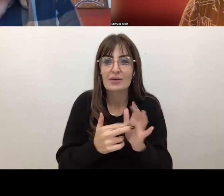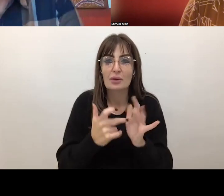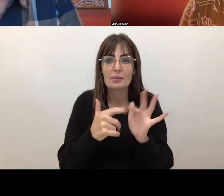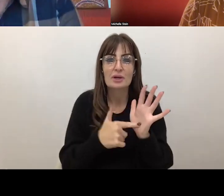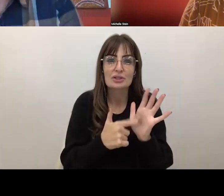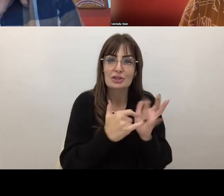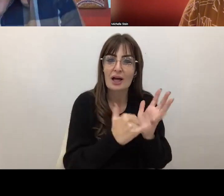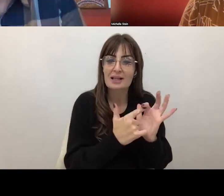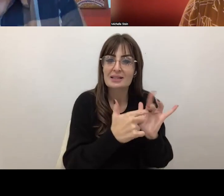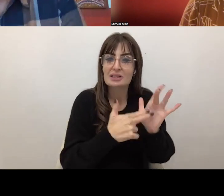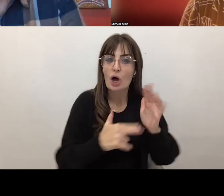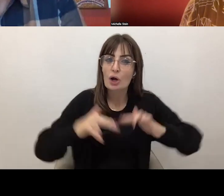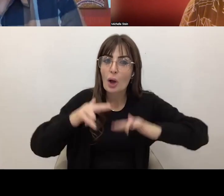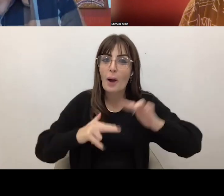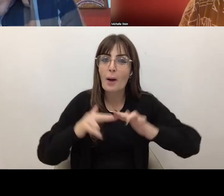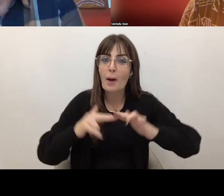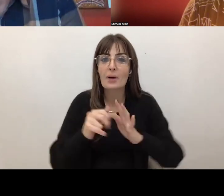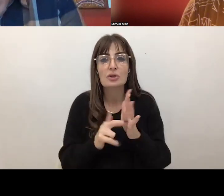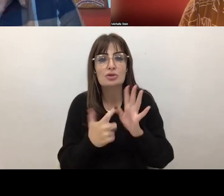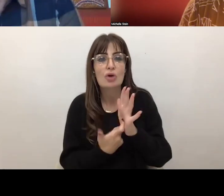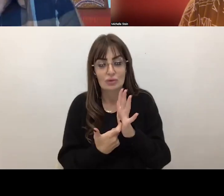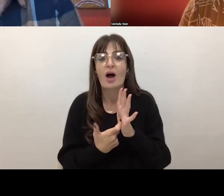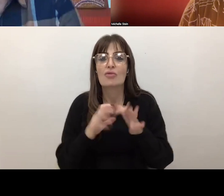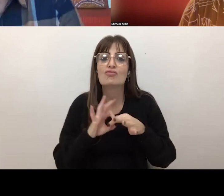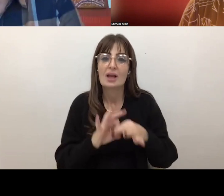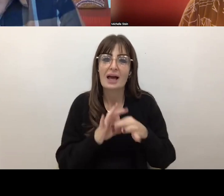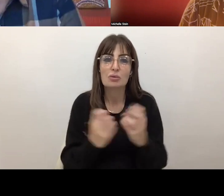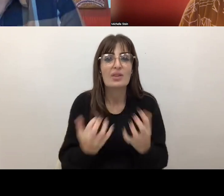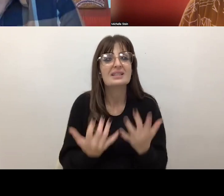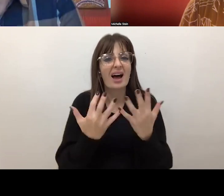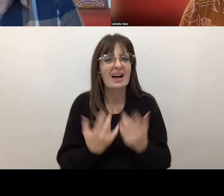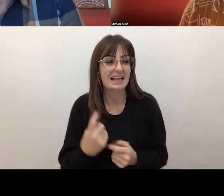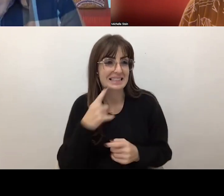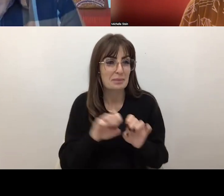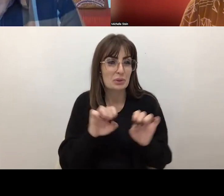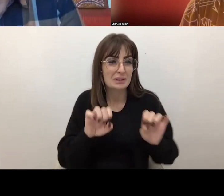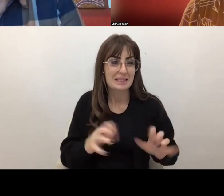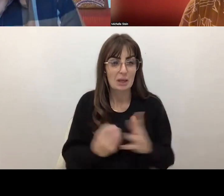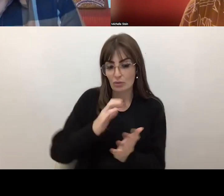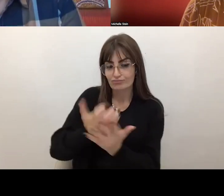On building donor relationships through data. Simple systems for arts fundraising. My name